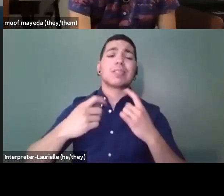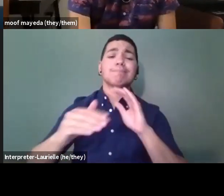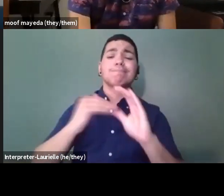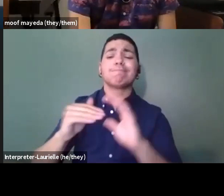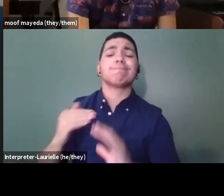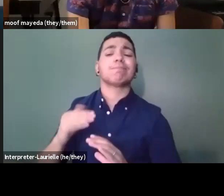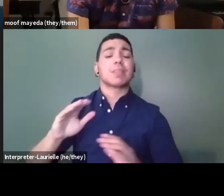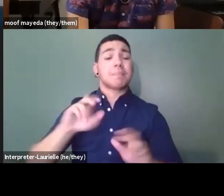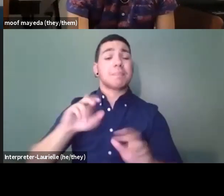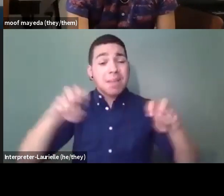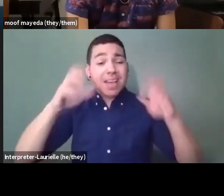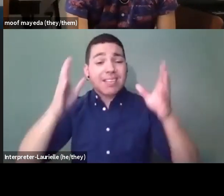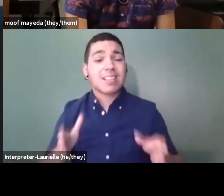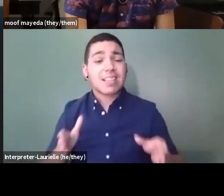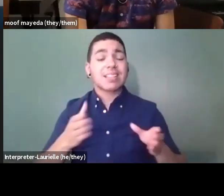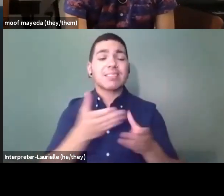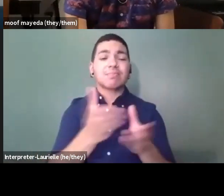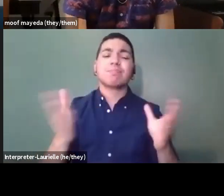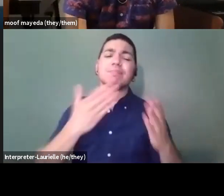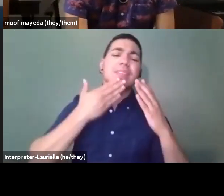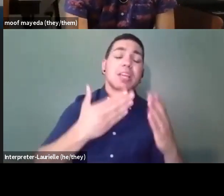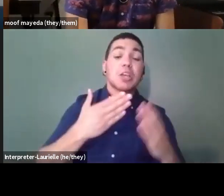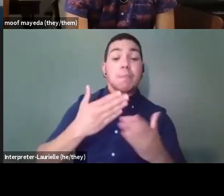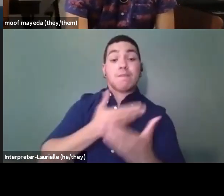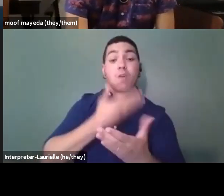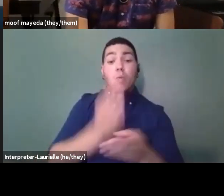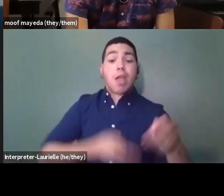We talked about recent wins but there is still a lot of work to